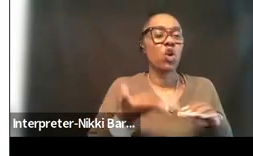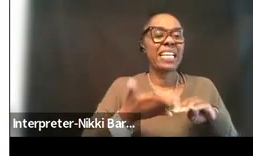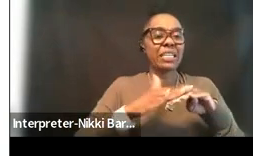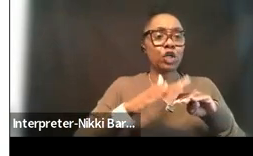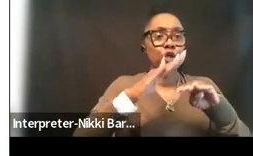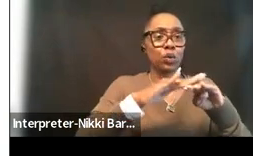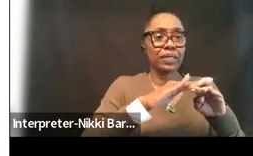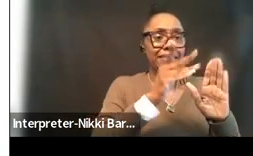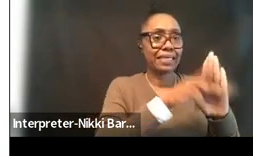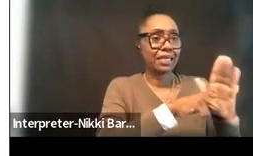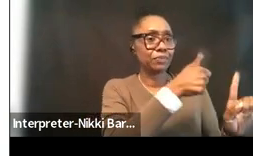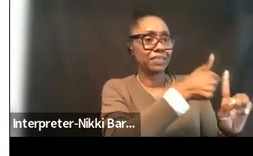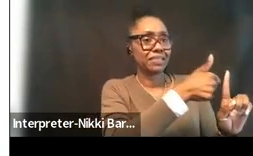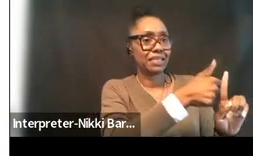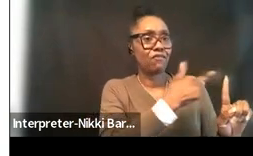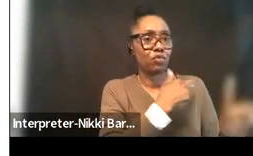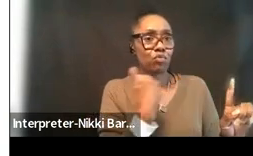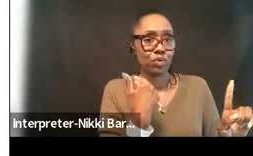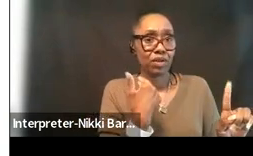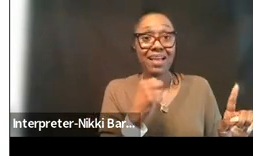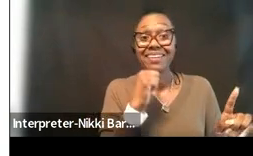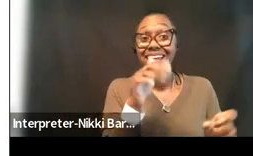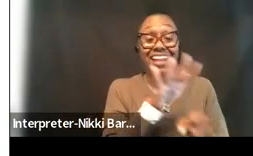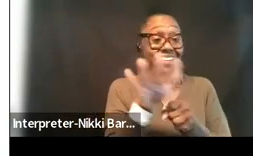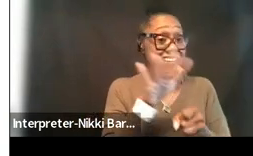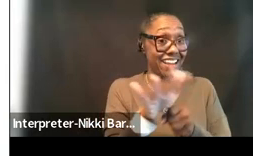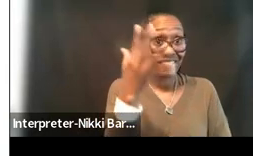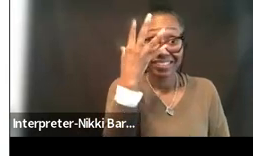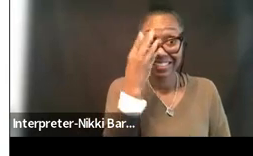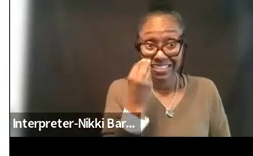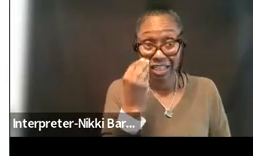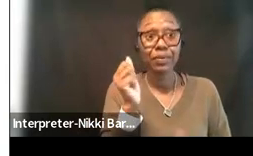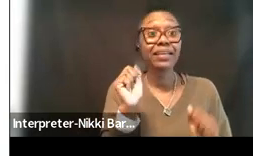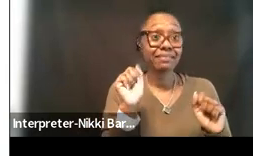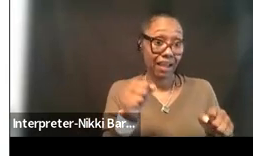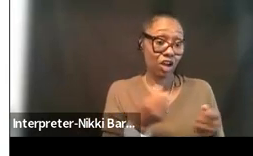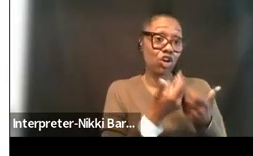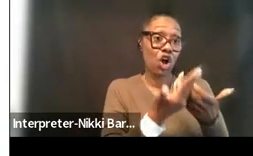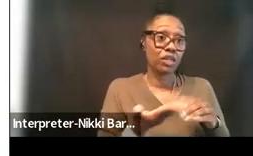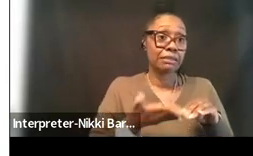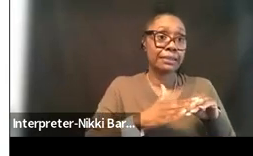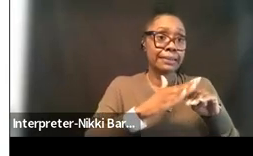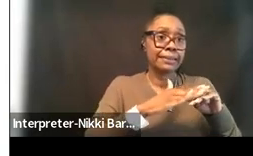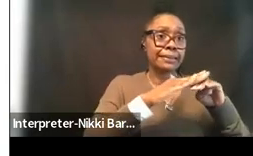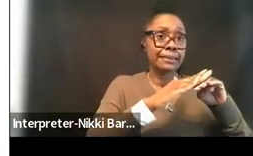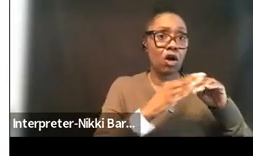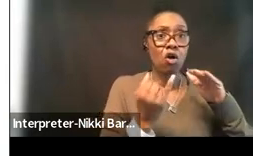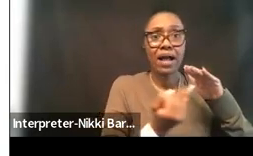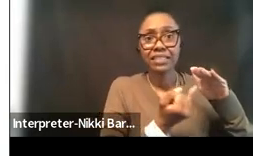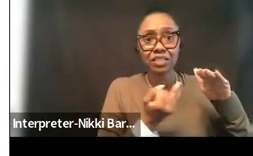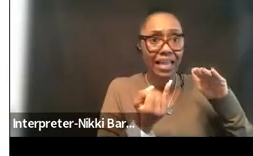Lack of sleep due to trauma can also increase suicide risk or increase the degree of ideation someone may be experiencing.